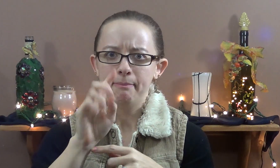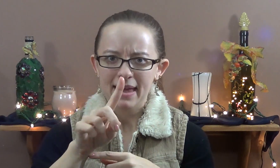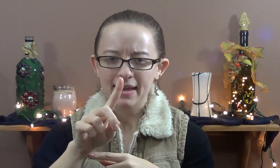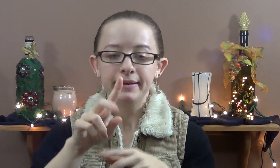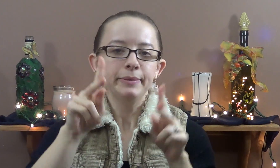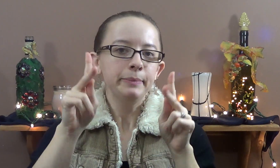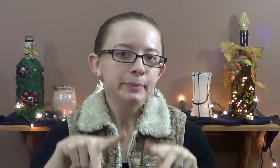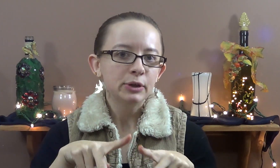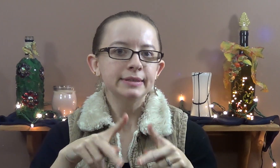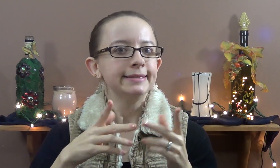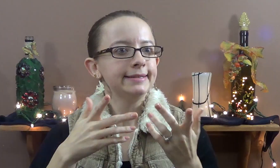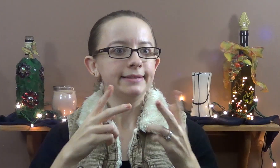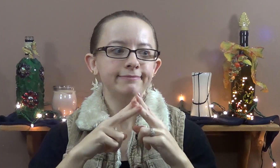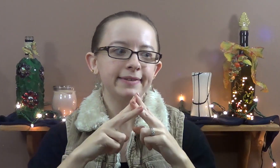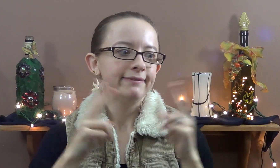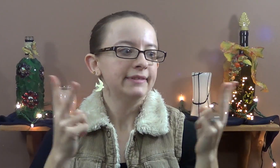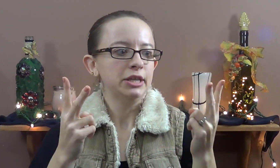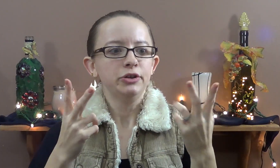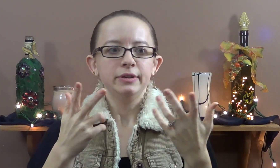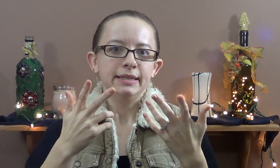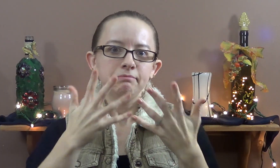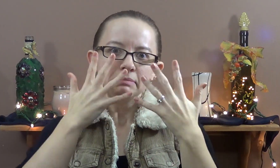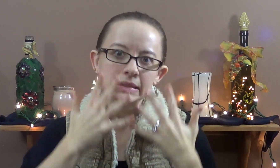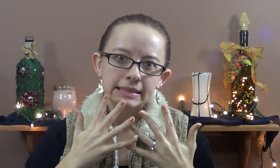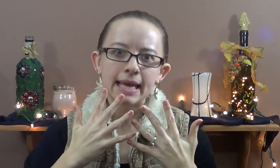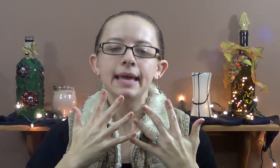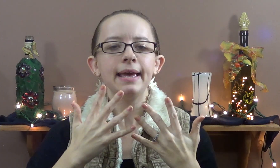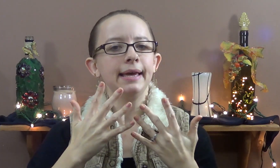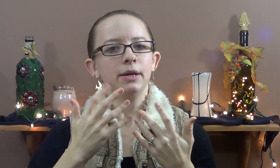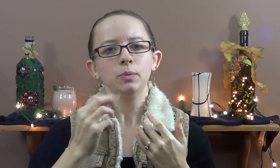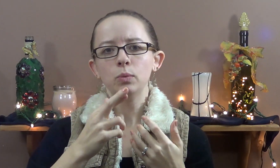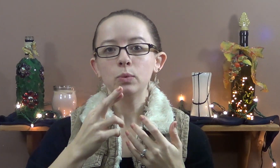language. You would say that person is very mad, or that person is